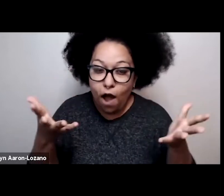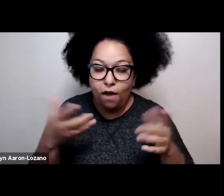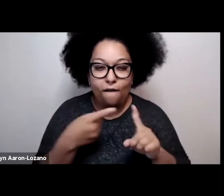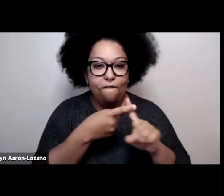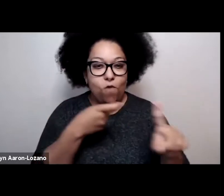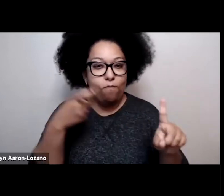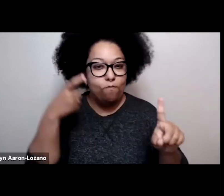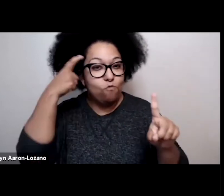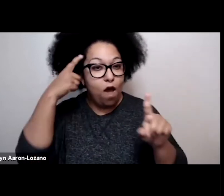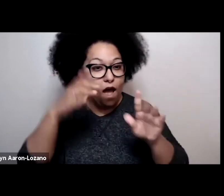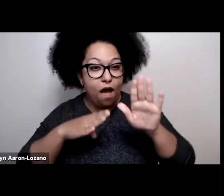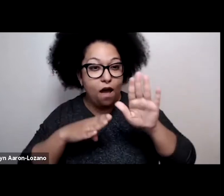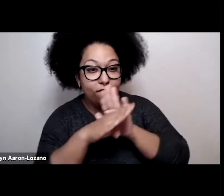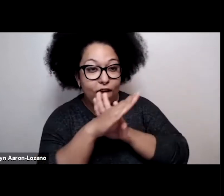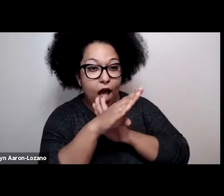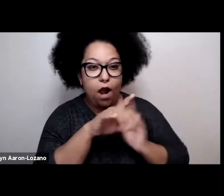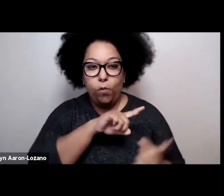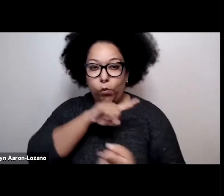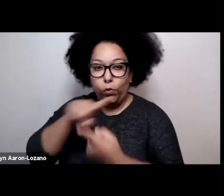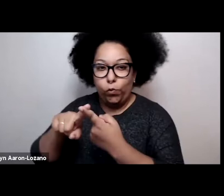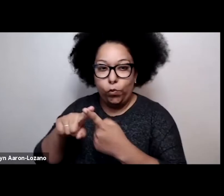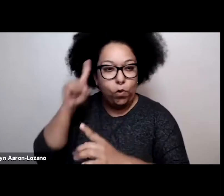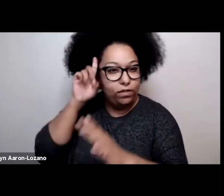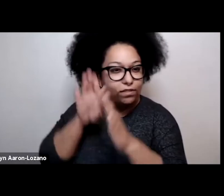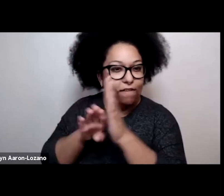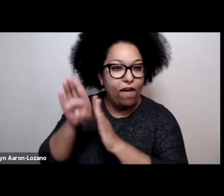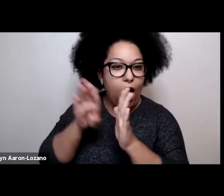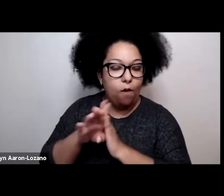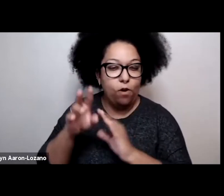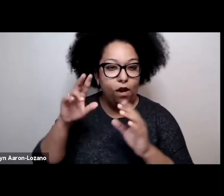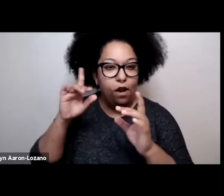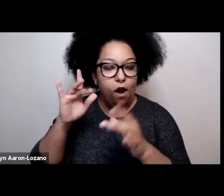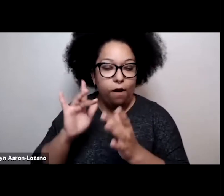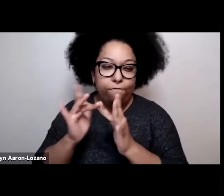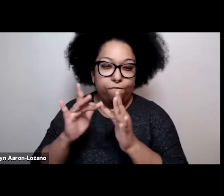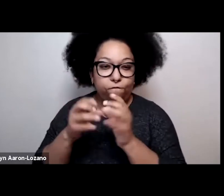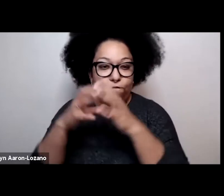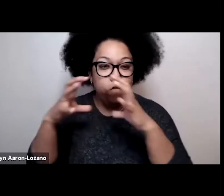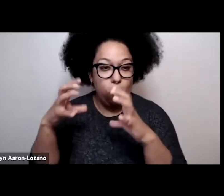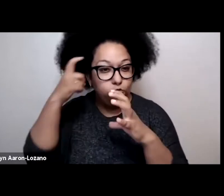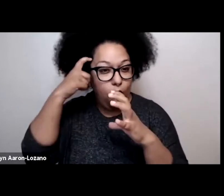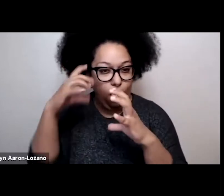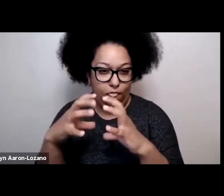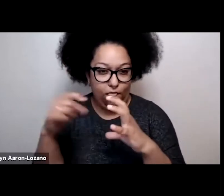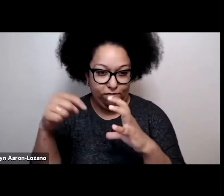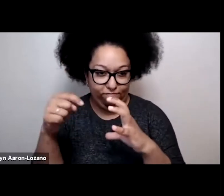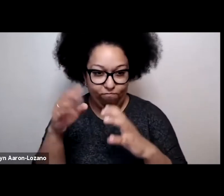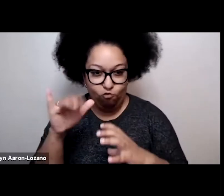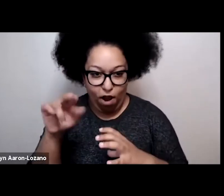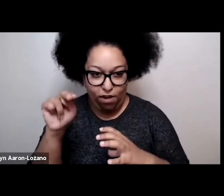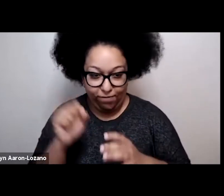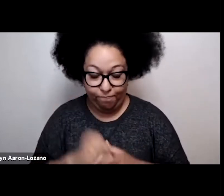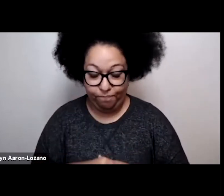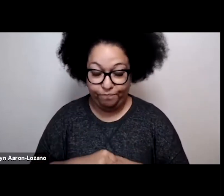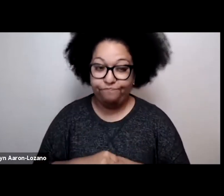and this year's theme is from brain development to the development of the virtual brain